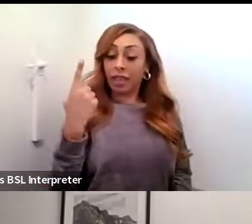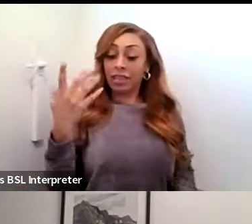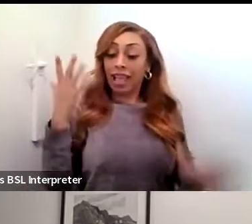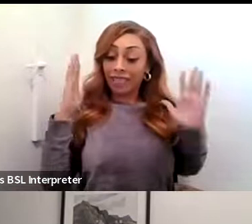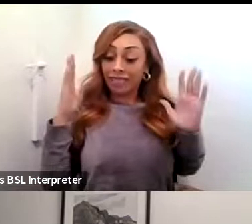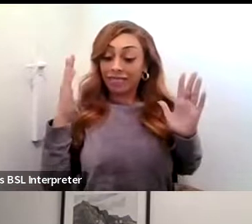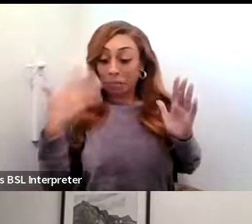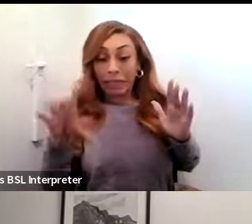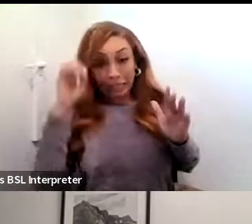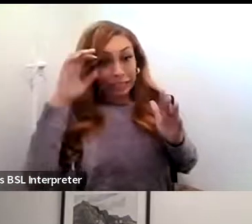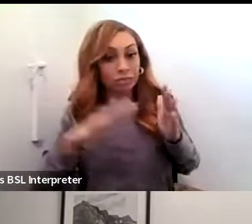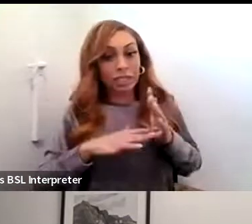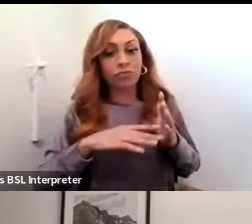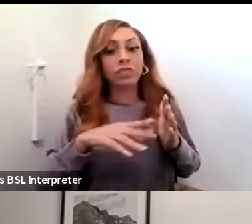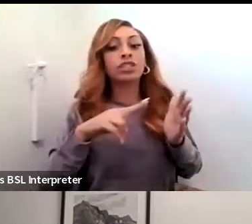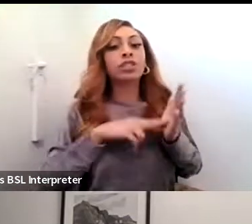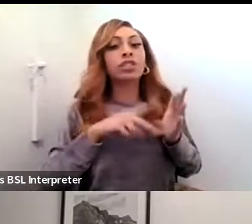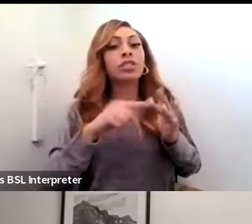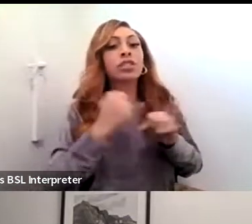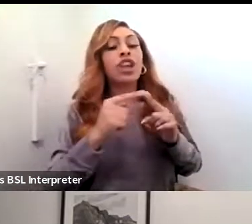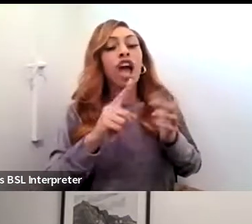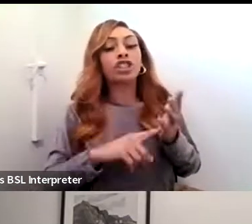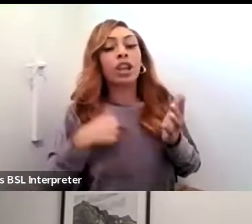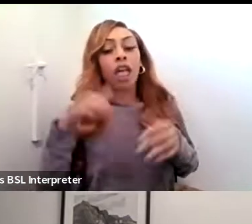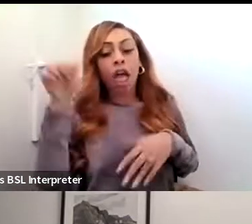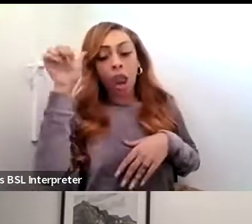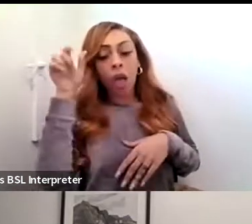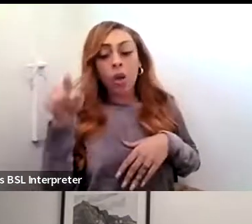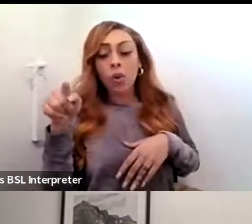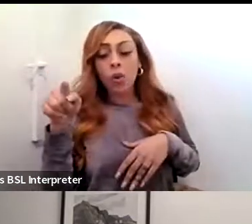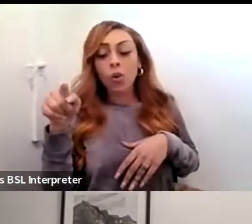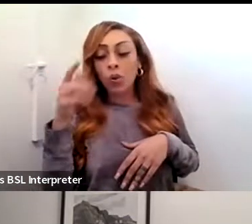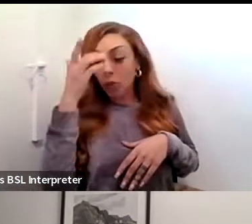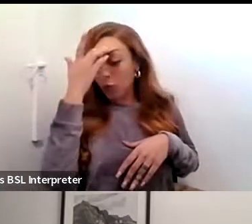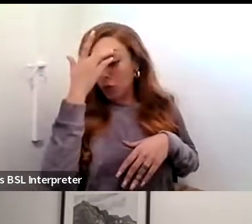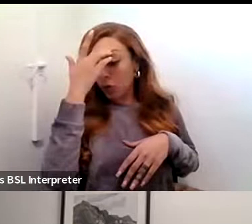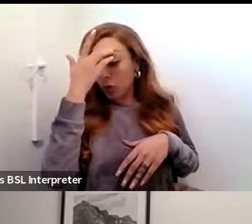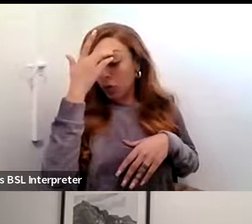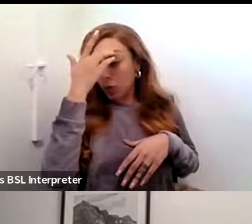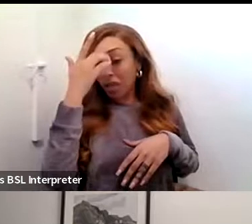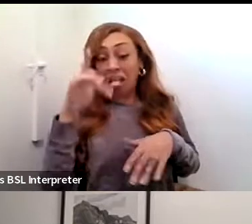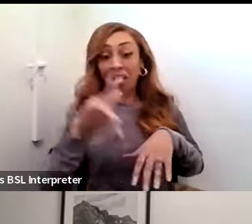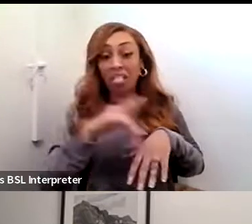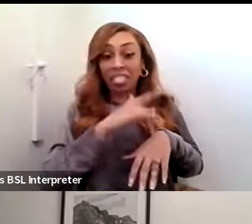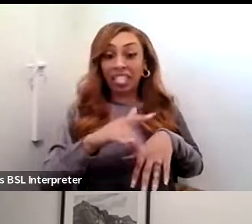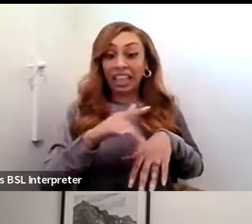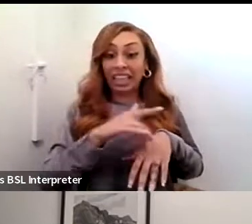and Nigel, I know that you said as well, very succinctly, theatre is live,